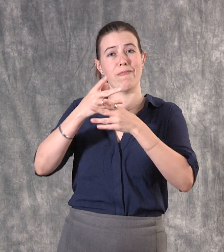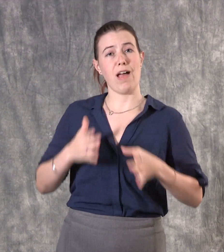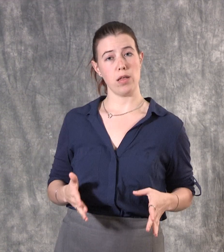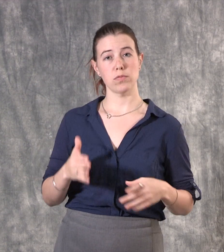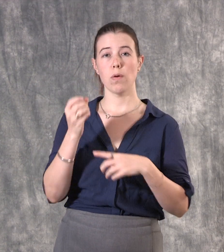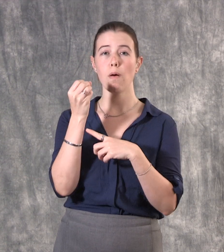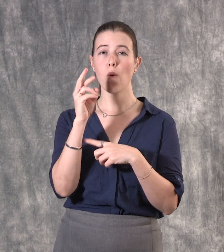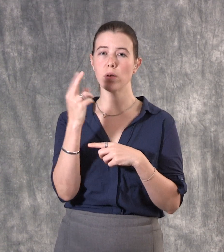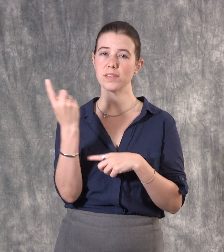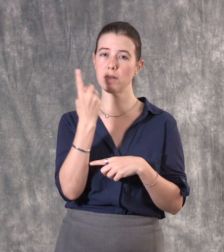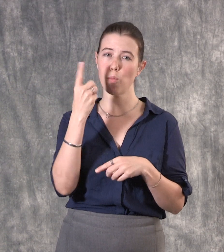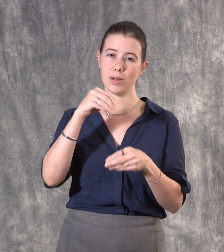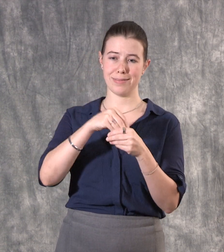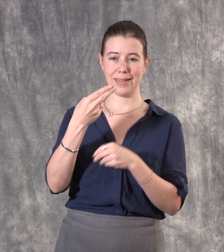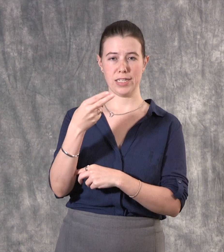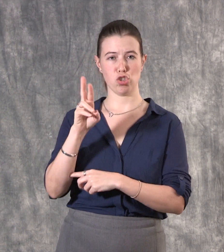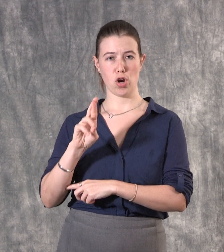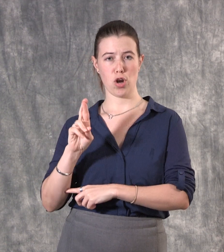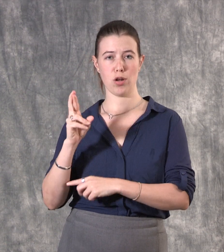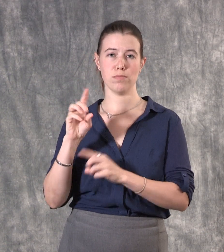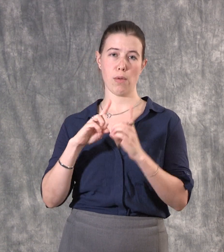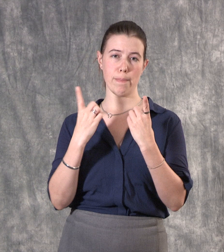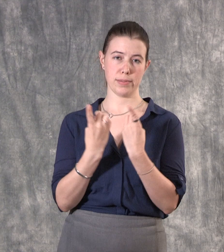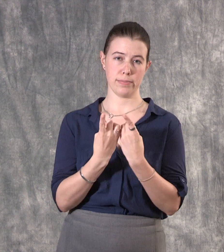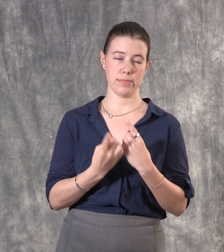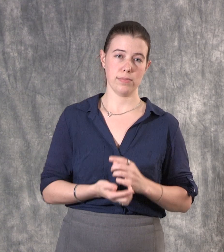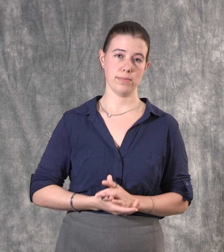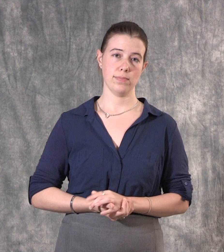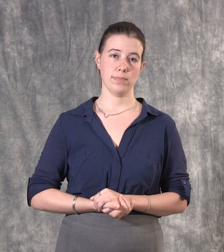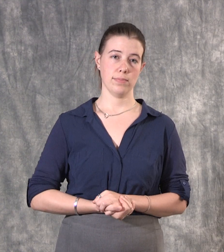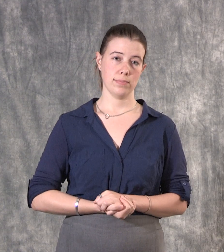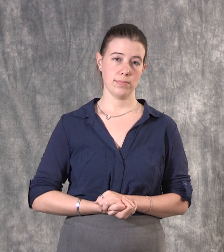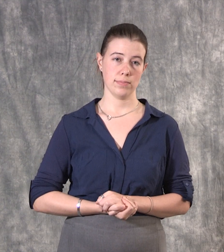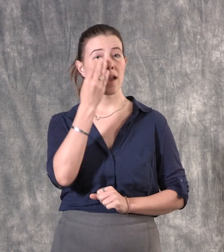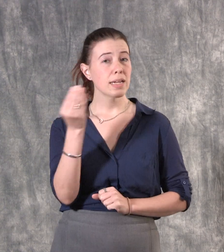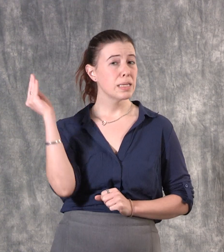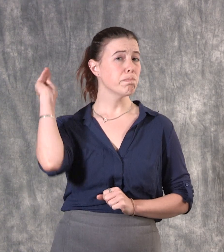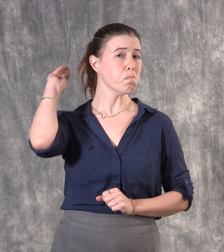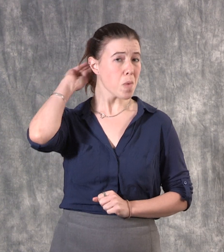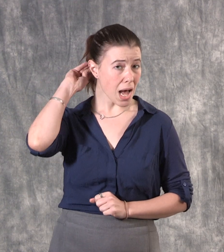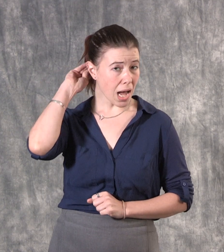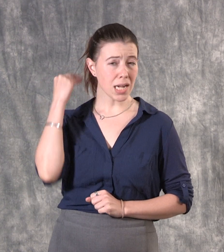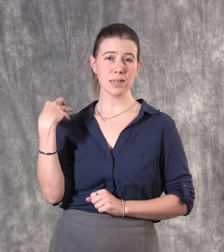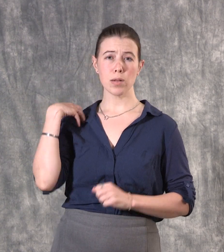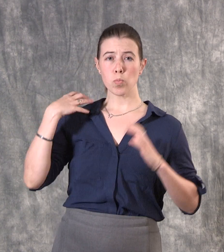your supervisor or someone in the human resources department. Keep in mind that